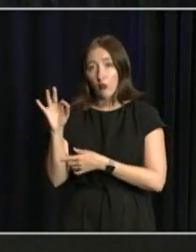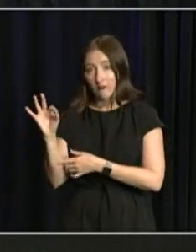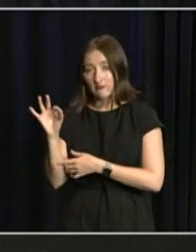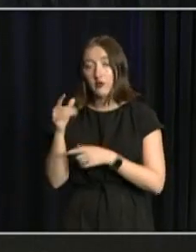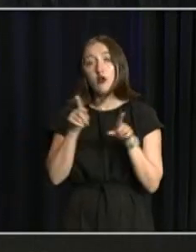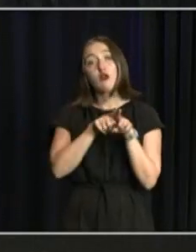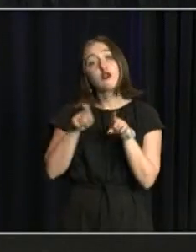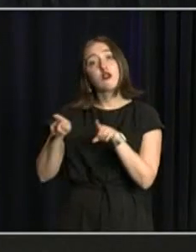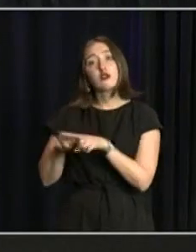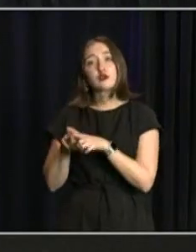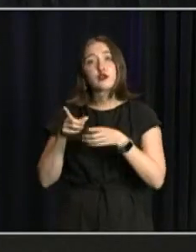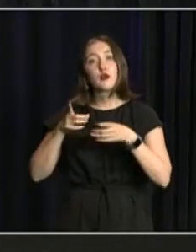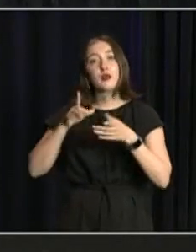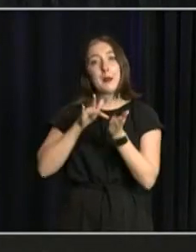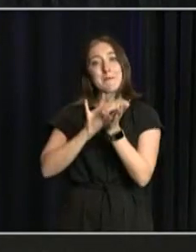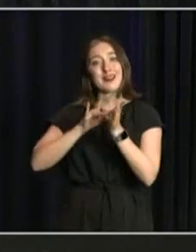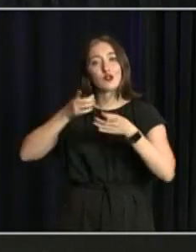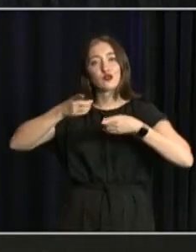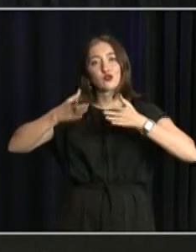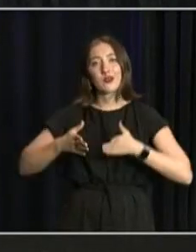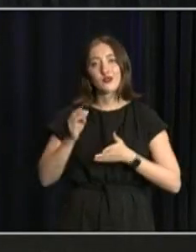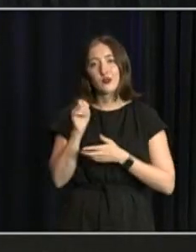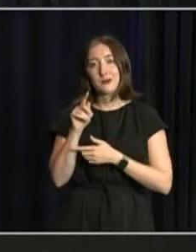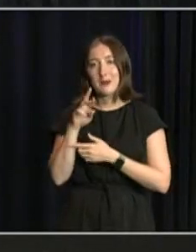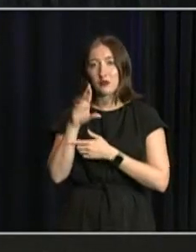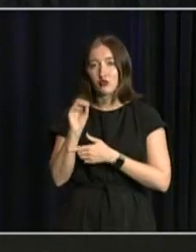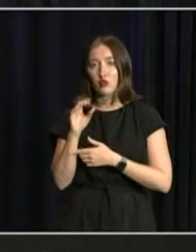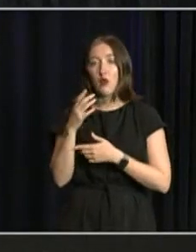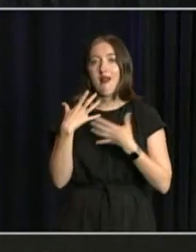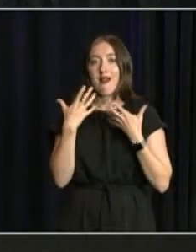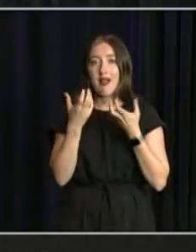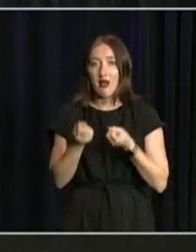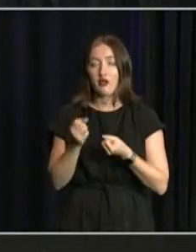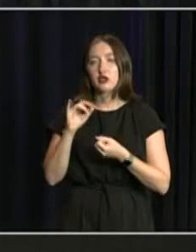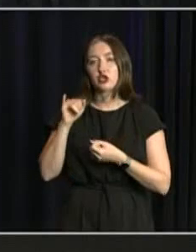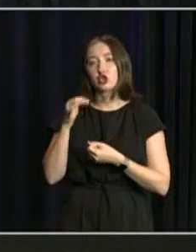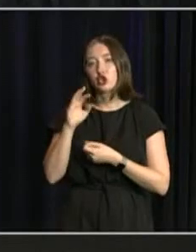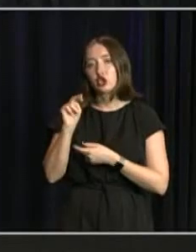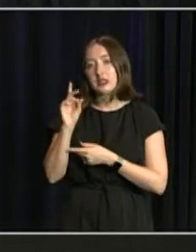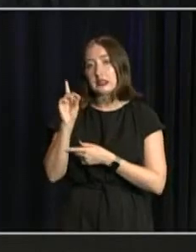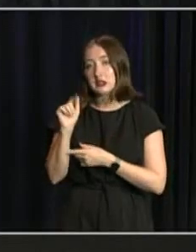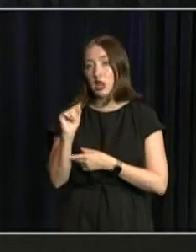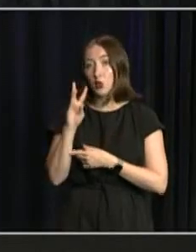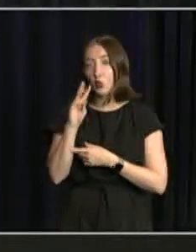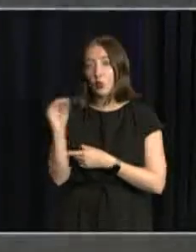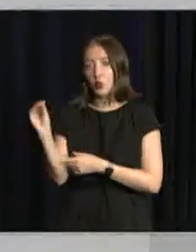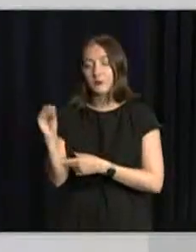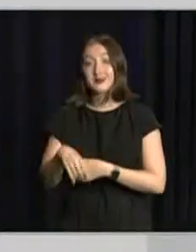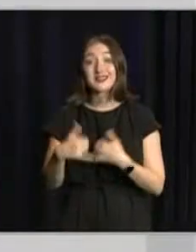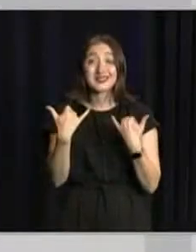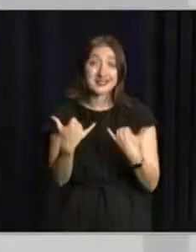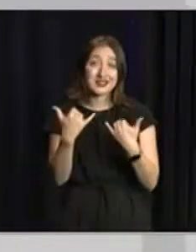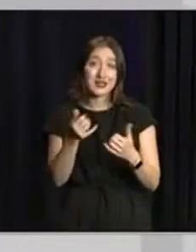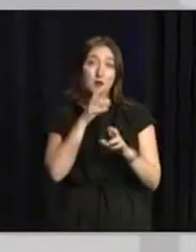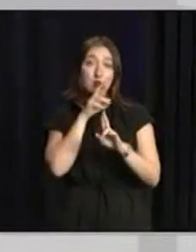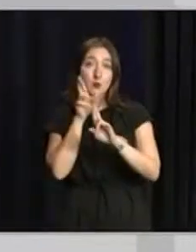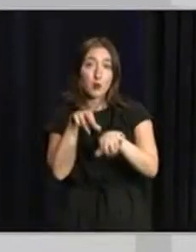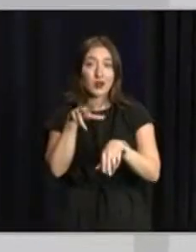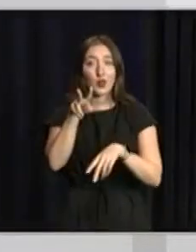Health and this is our COVID-19 update for the San Antonio Community. Today we're reporting 396 new cases of COVID-19,